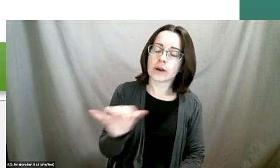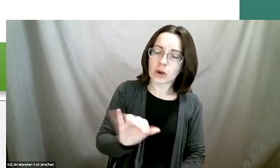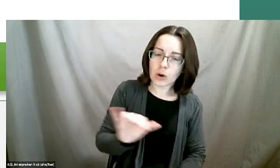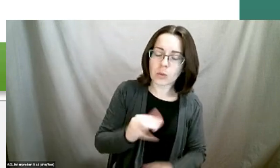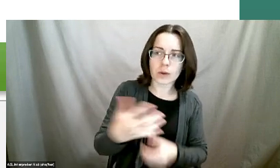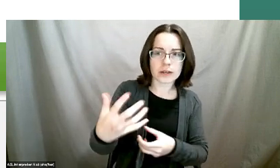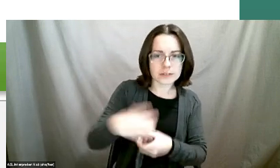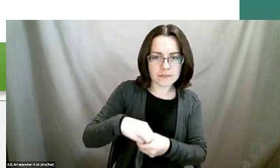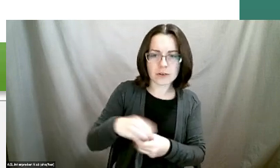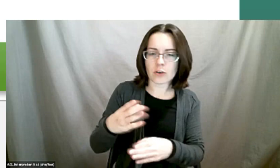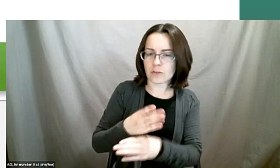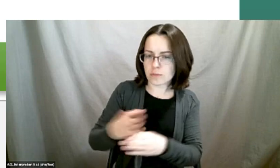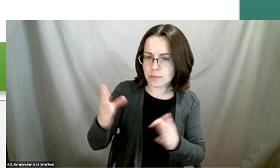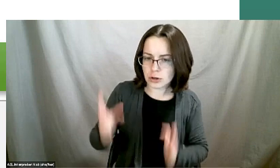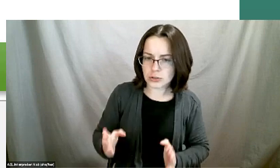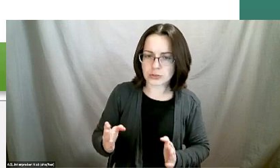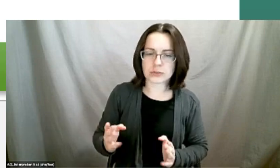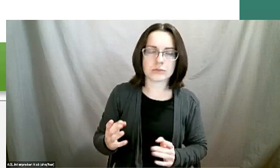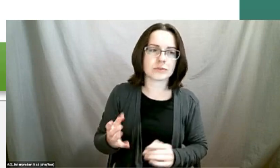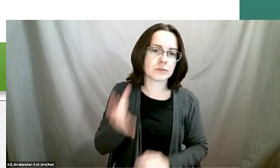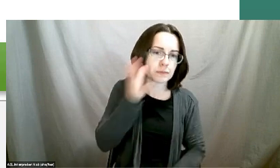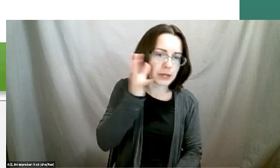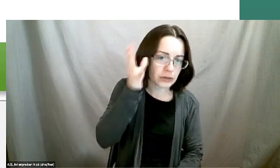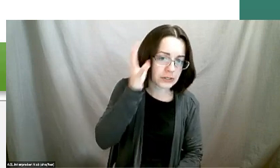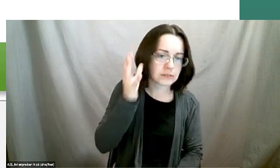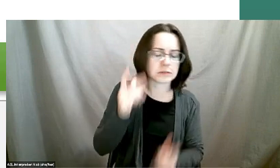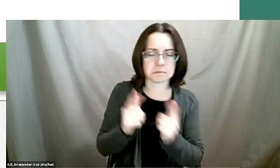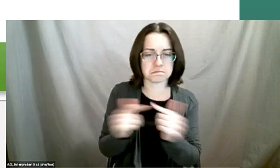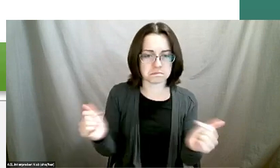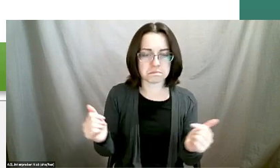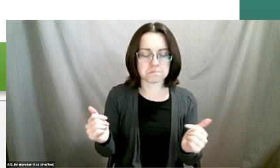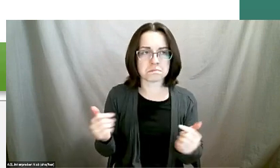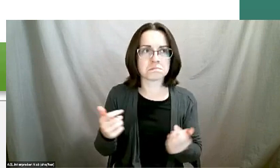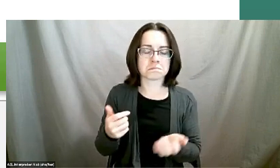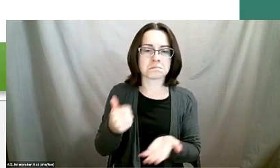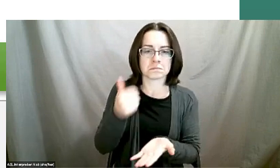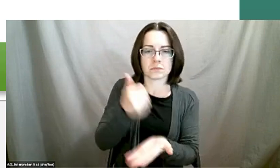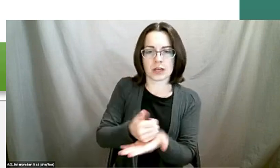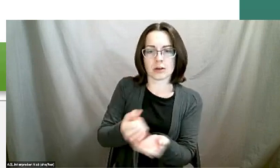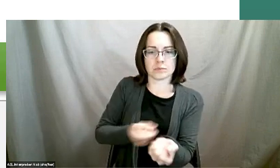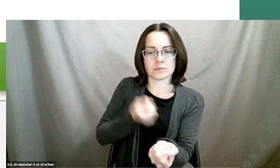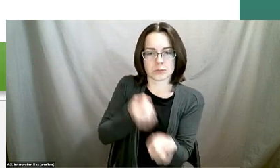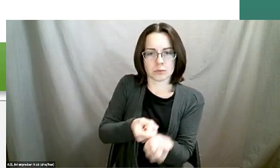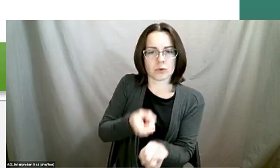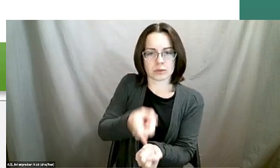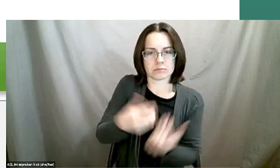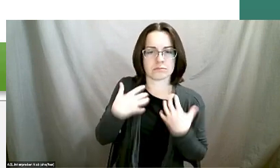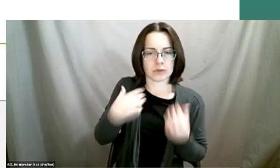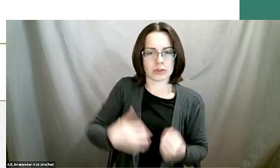care that can help to contribute to a healthy pregnancy. Next slide.